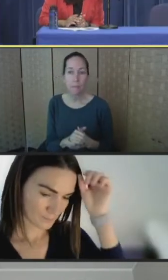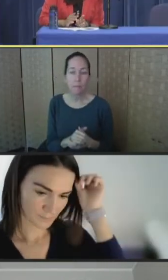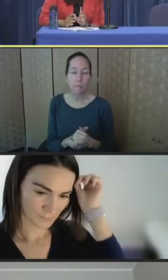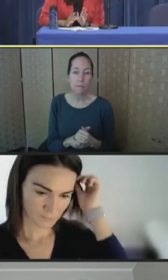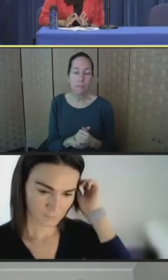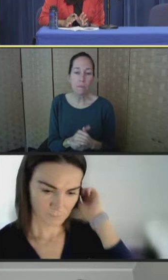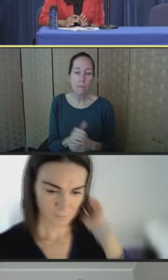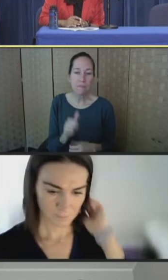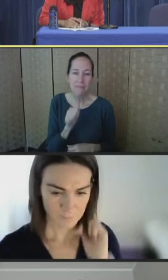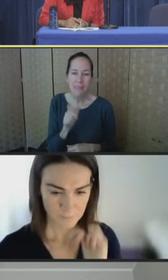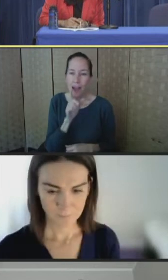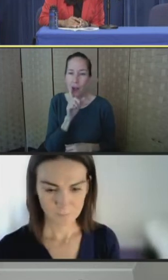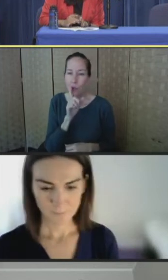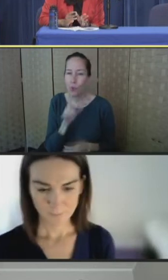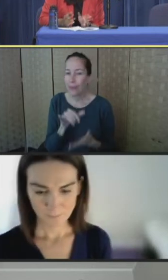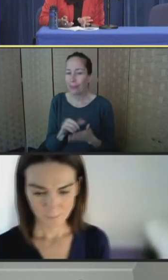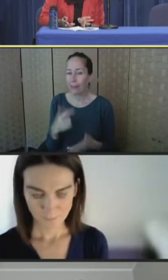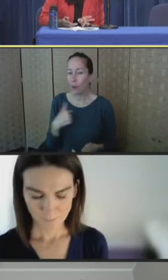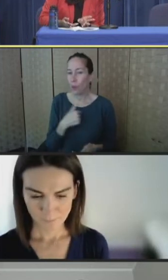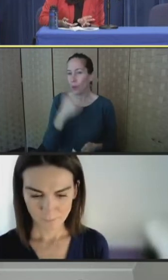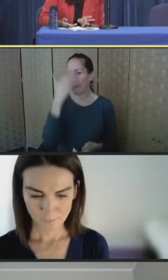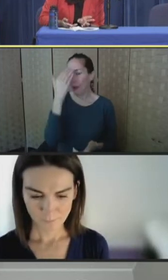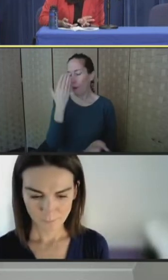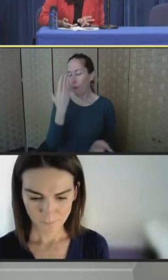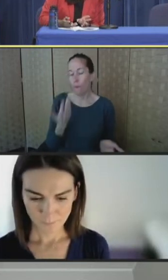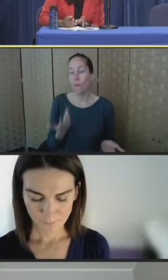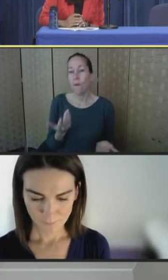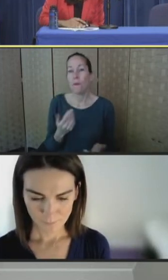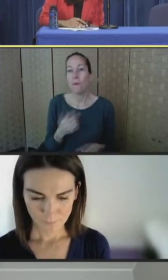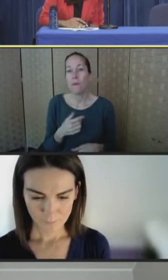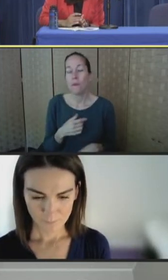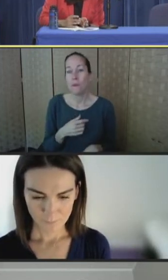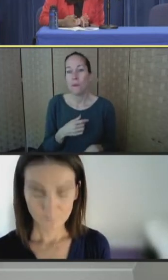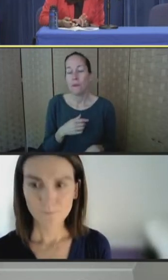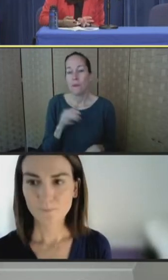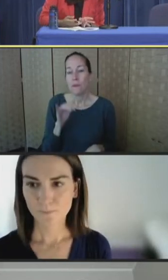thing I can certainly say is not on the death certificate. So, the data that we're using,